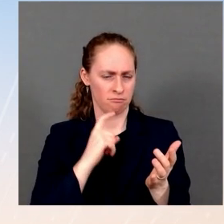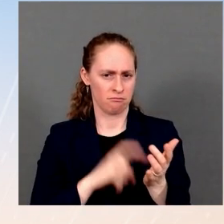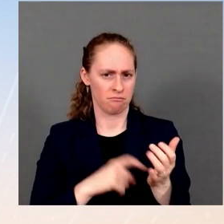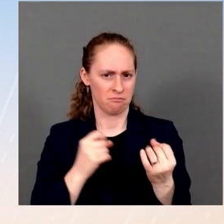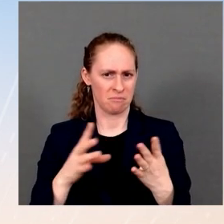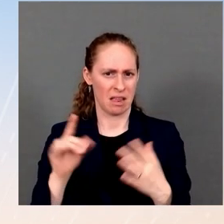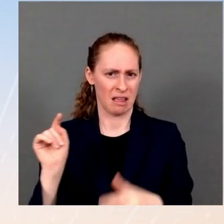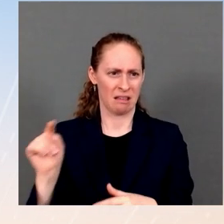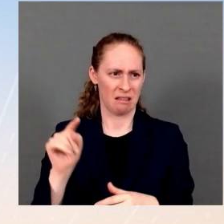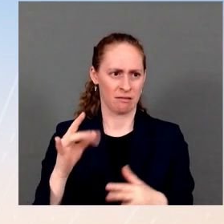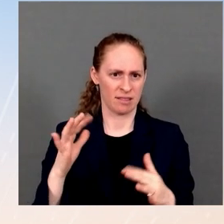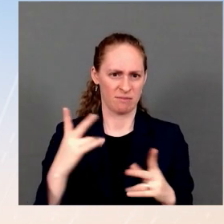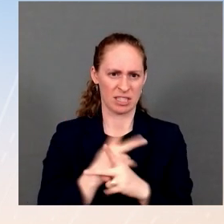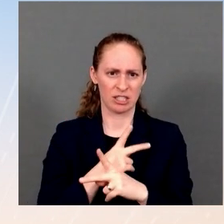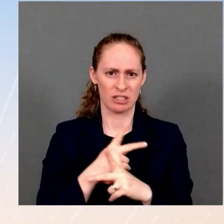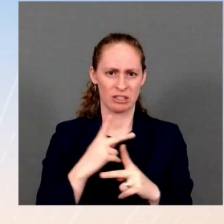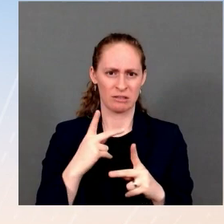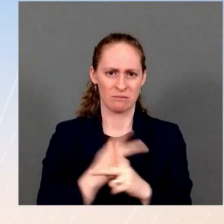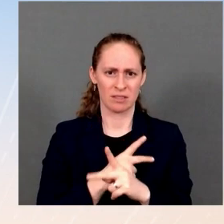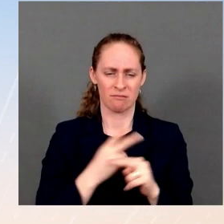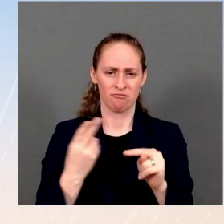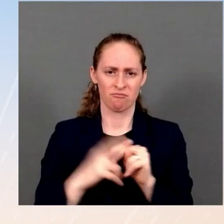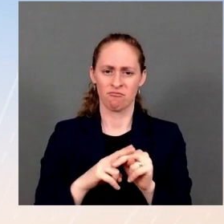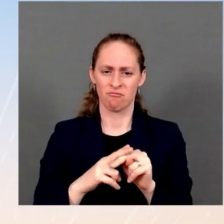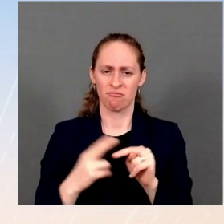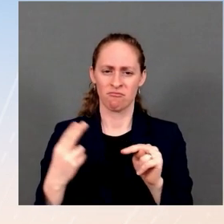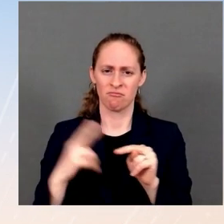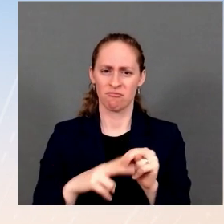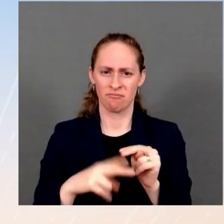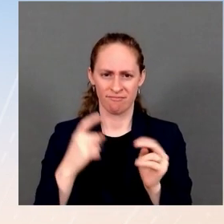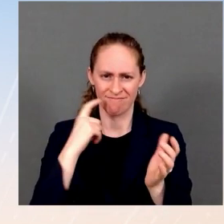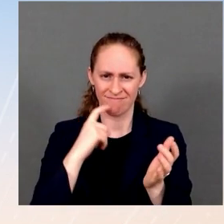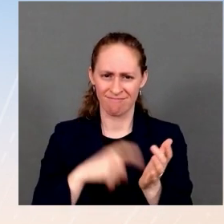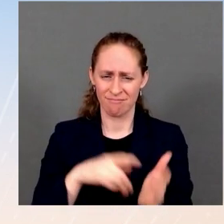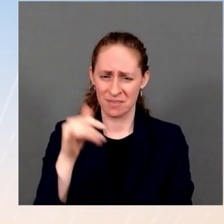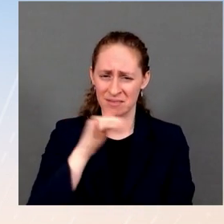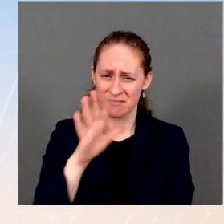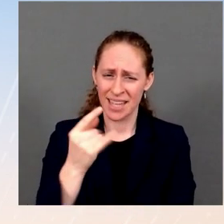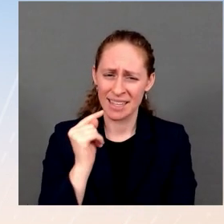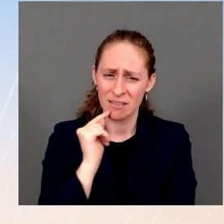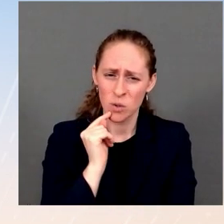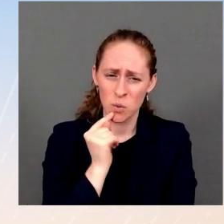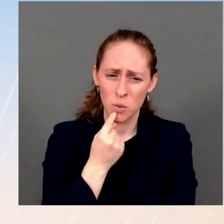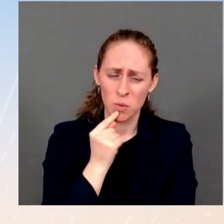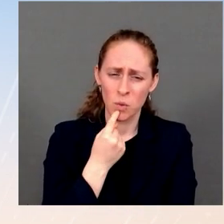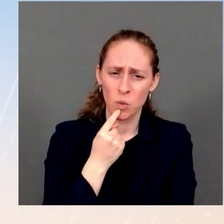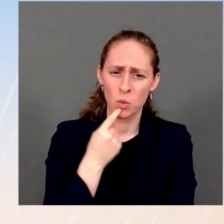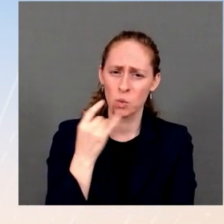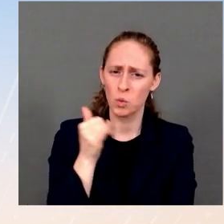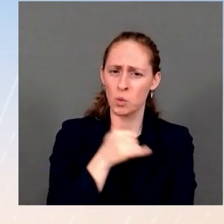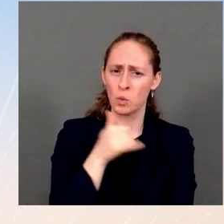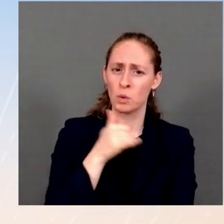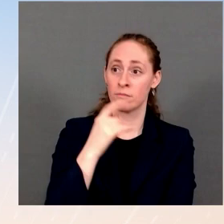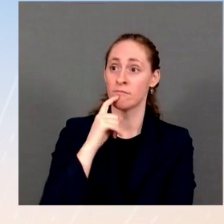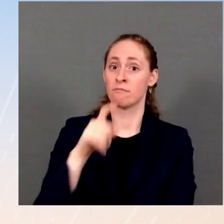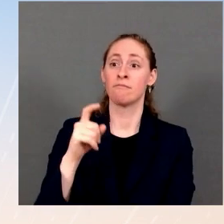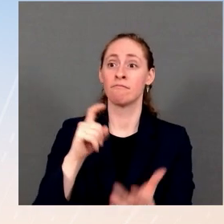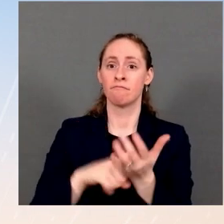And so I'm wondering, in light of that, are you guys still categorically ruling out the possibility that we might see lockdowns this winter,